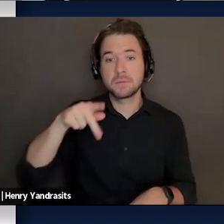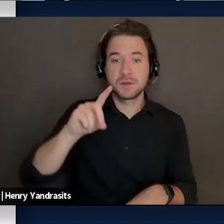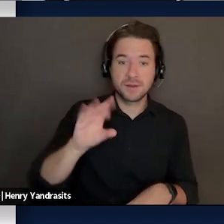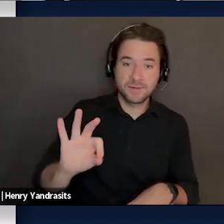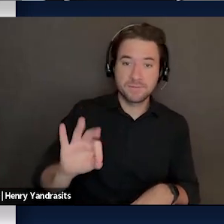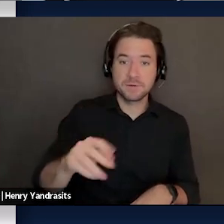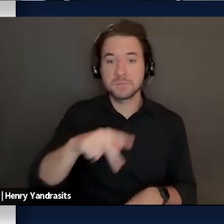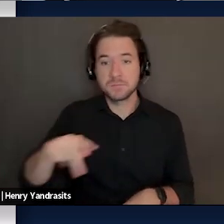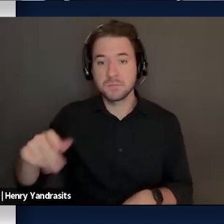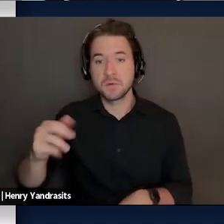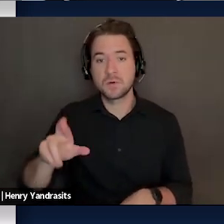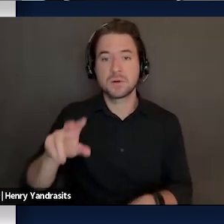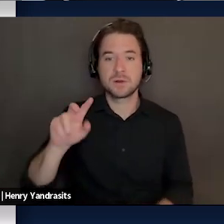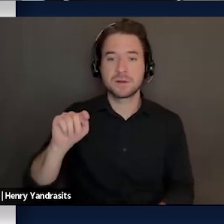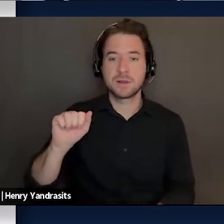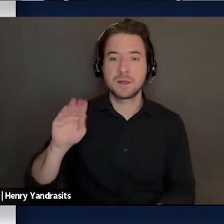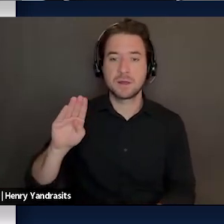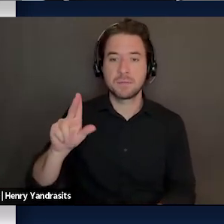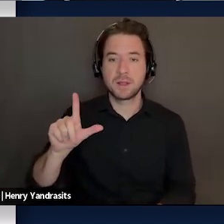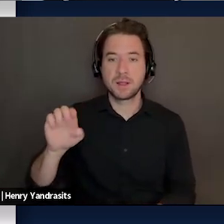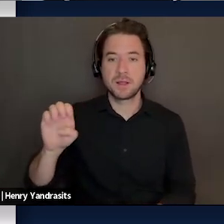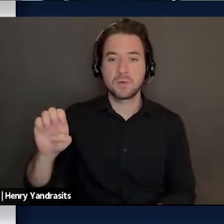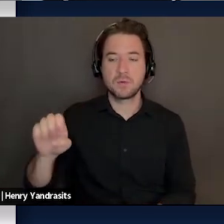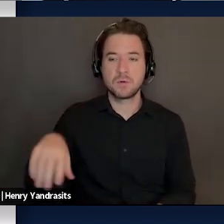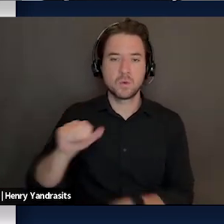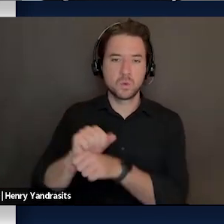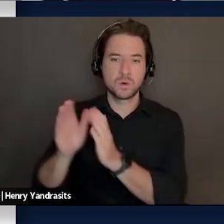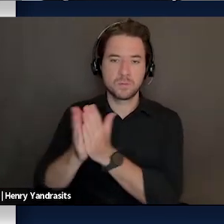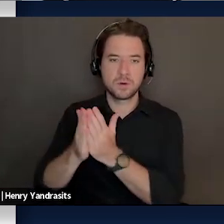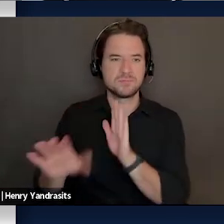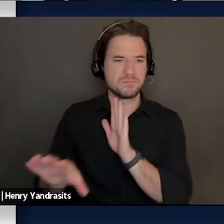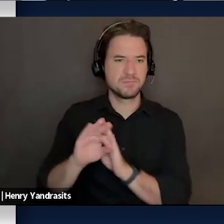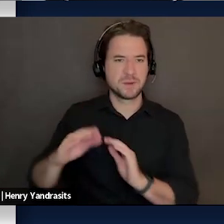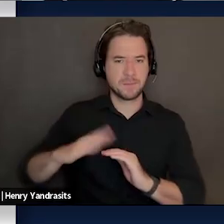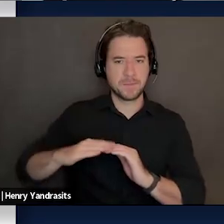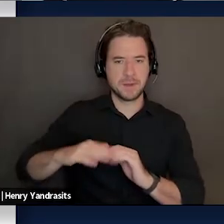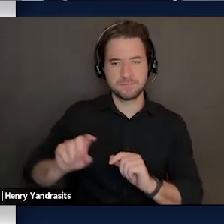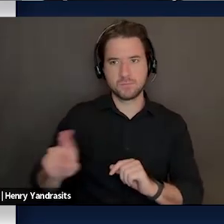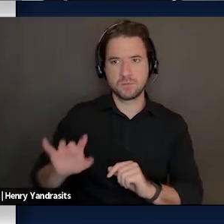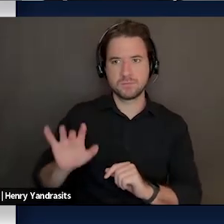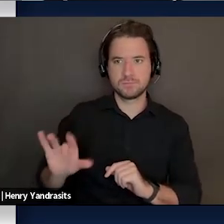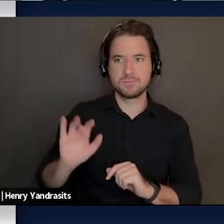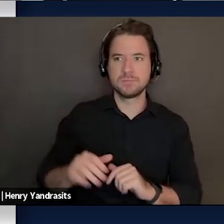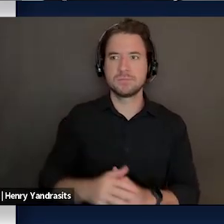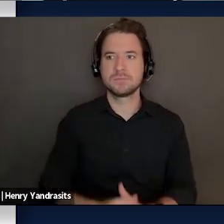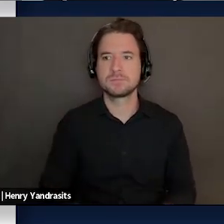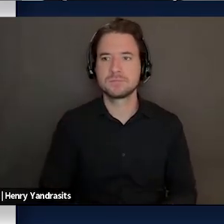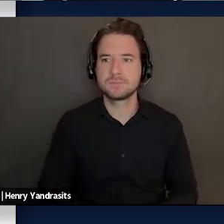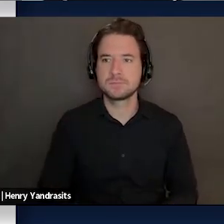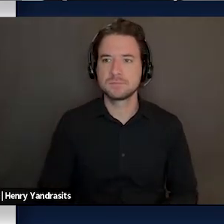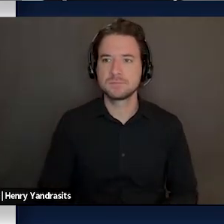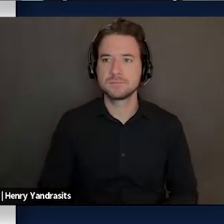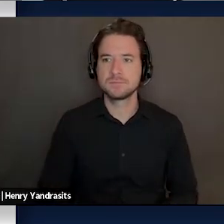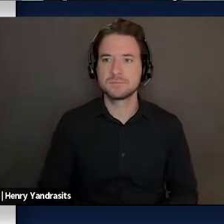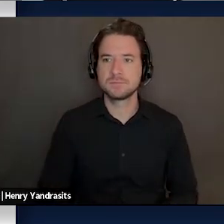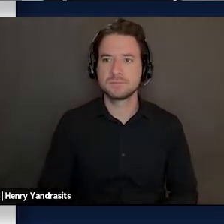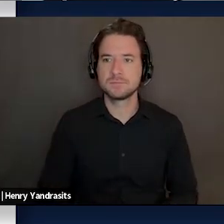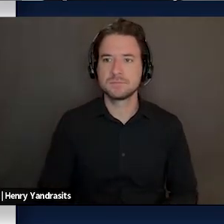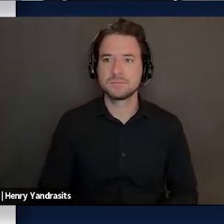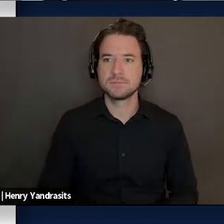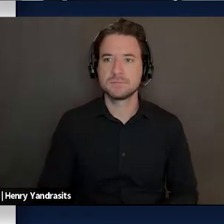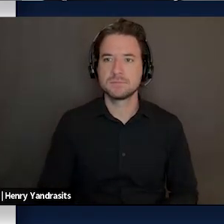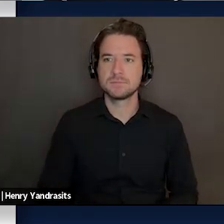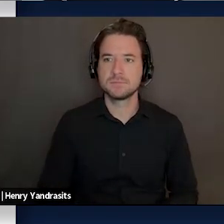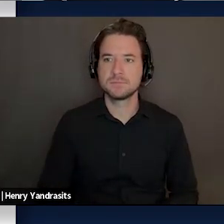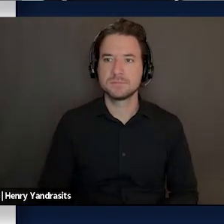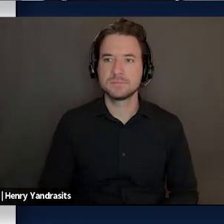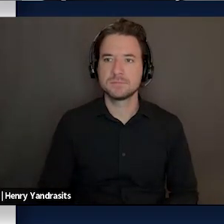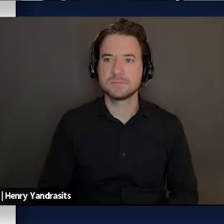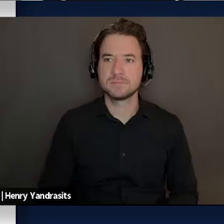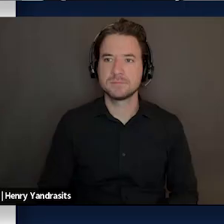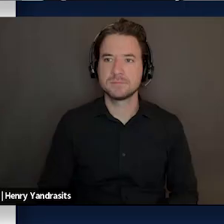PowerPoint or a Tableau workbook by selecting the icon on the bottom right.